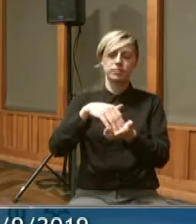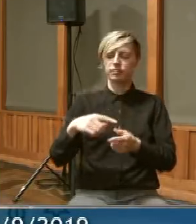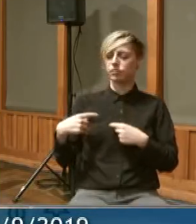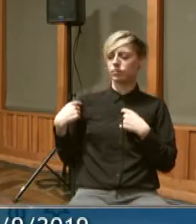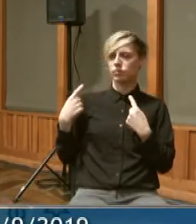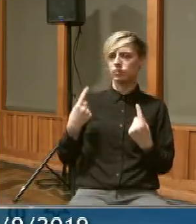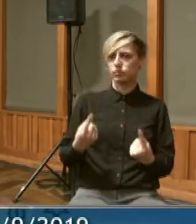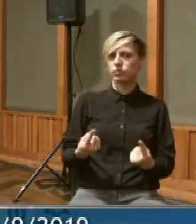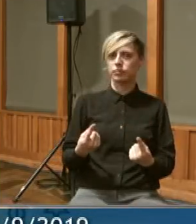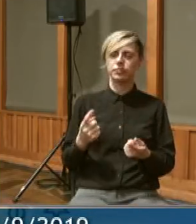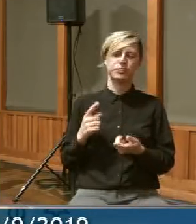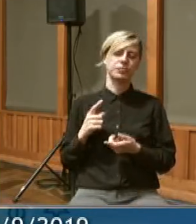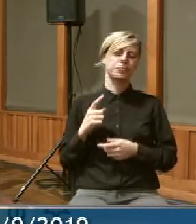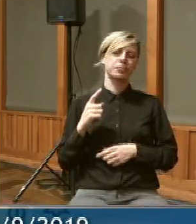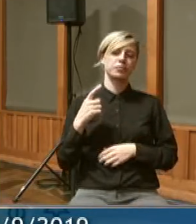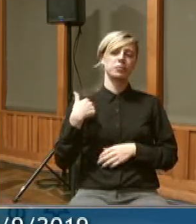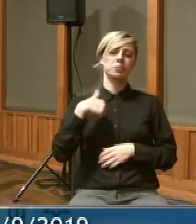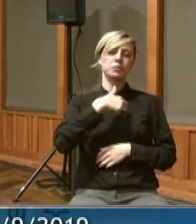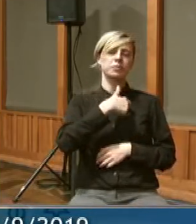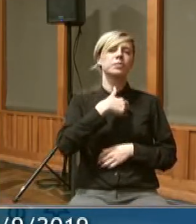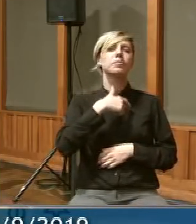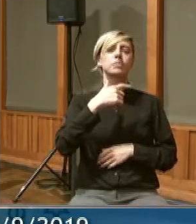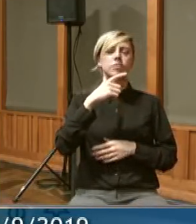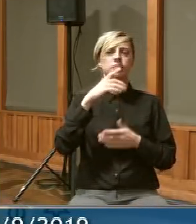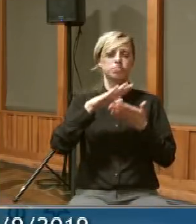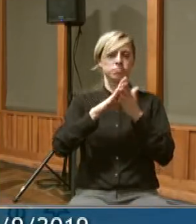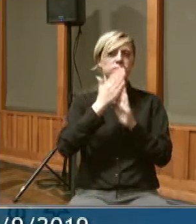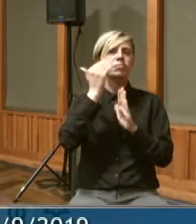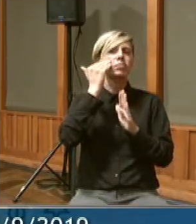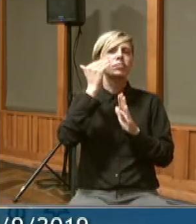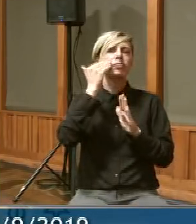THE WORD COMMUNITY IN COMMUNITY CENTER AT MT. SCOTT.